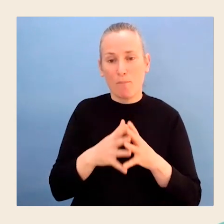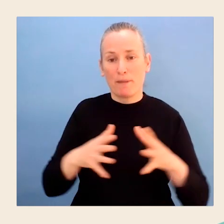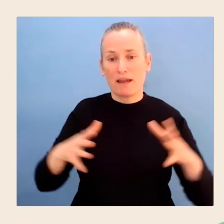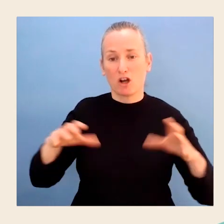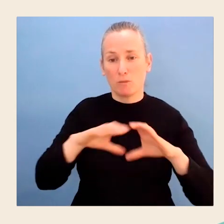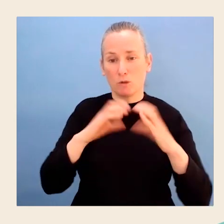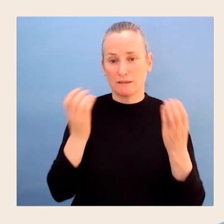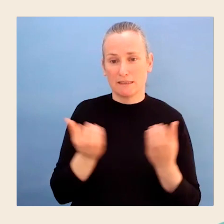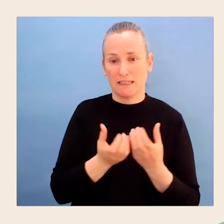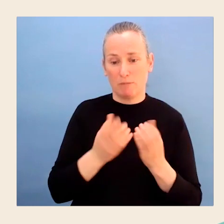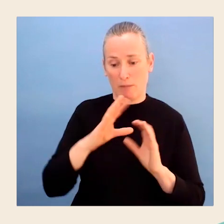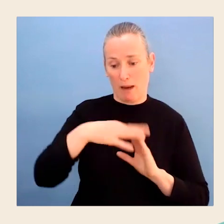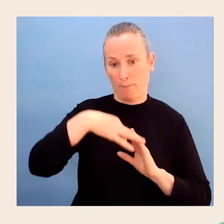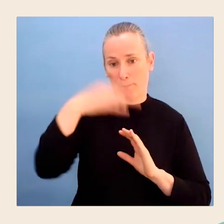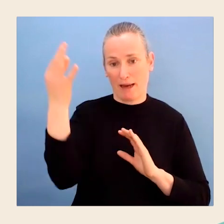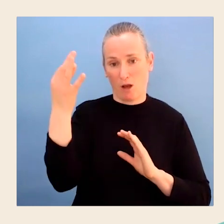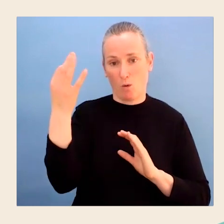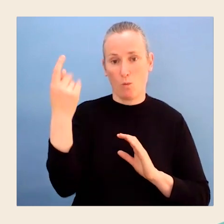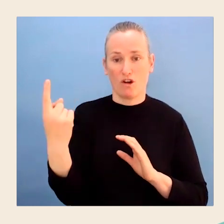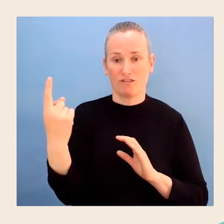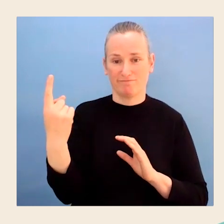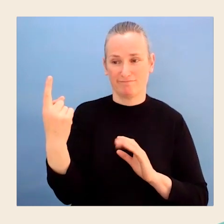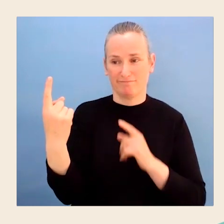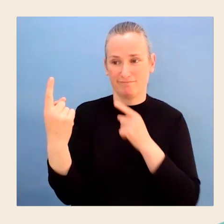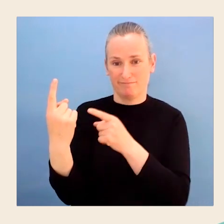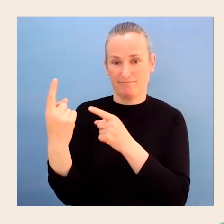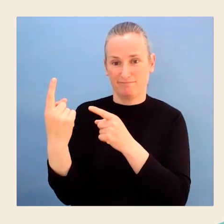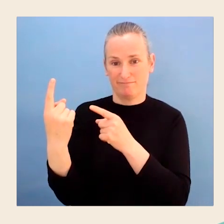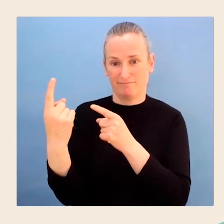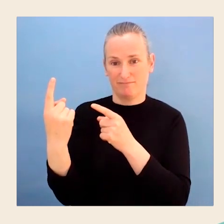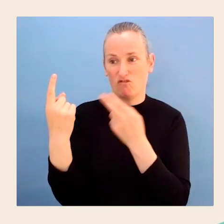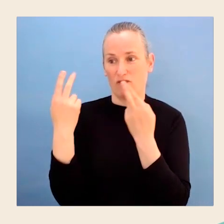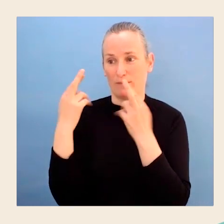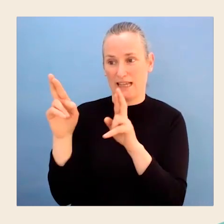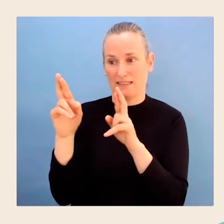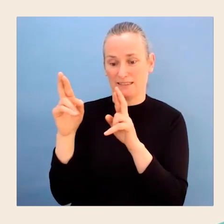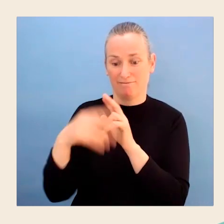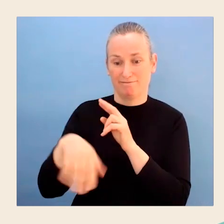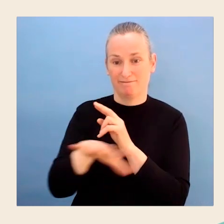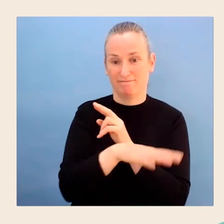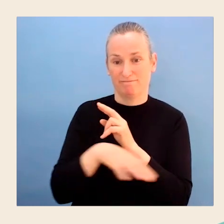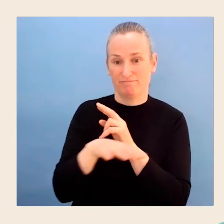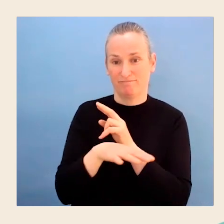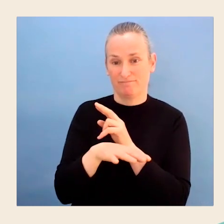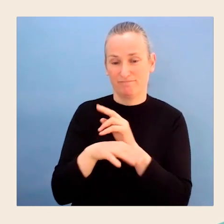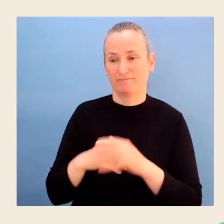and that will be the representation. I'm going to take this photo, this static moment, this image,